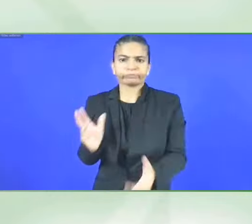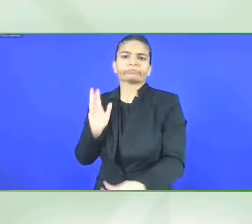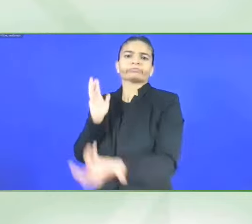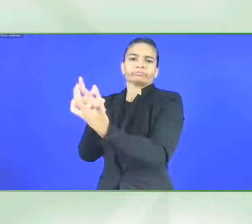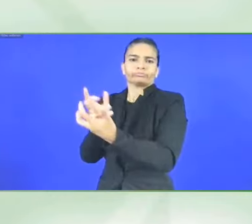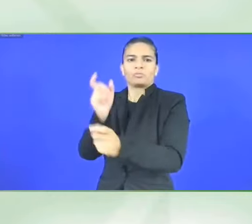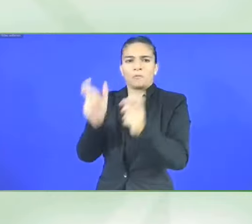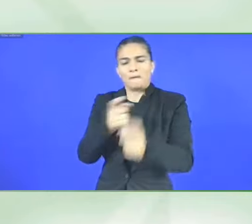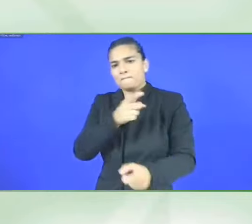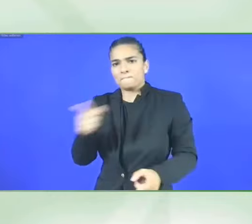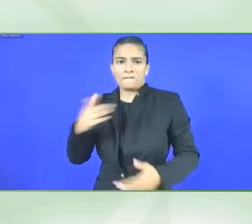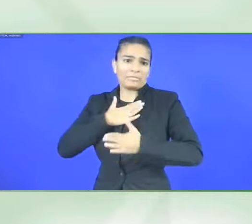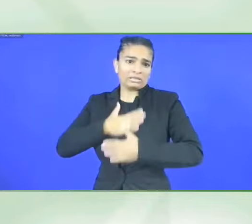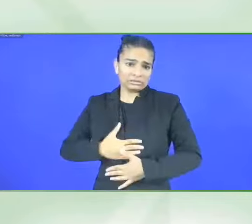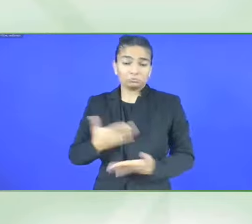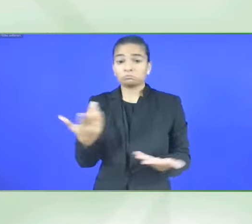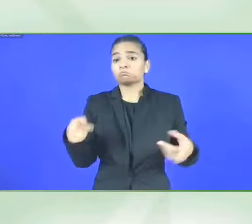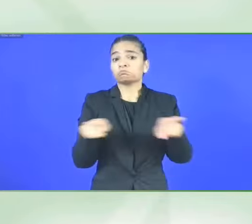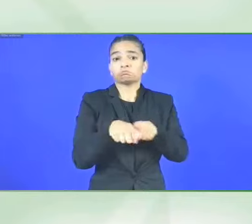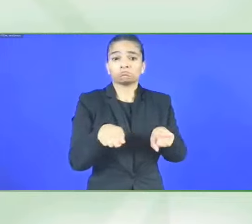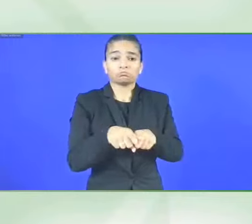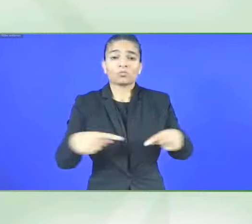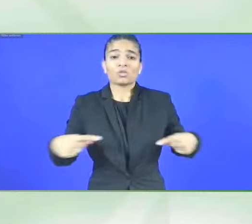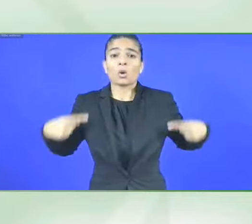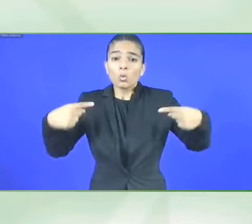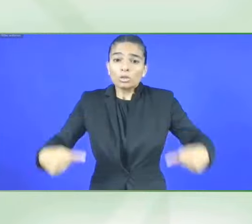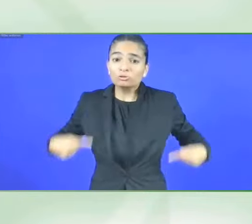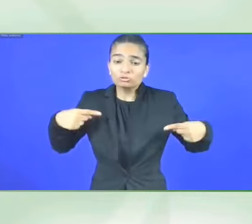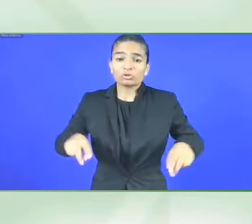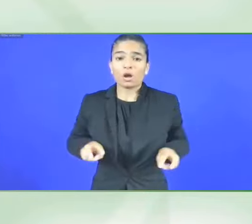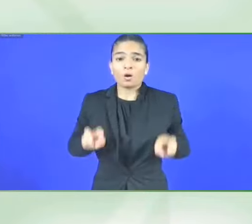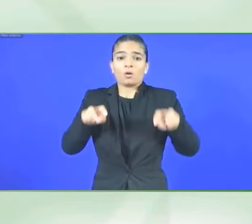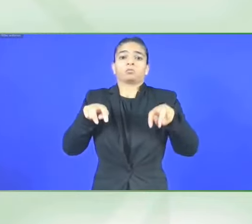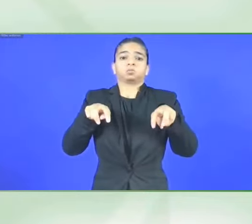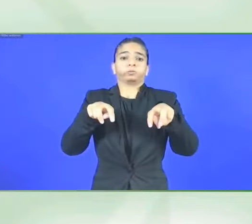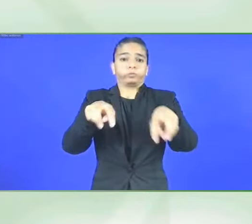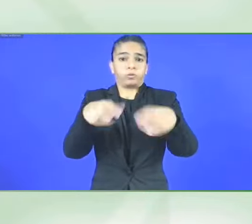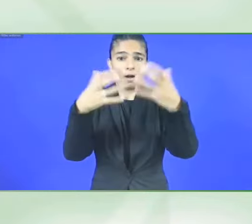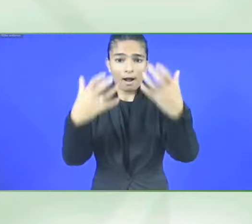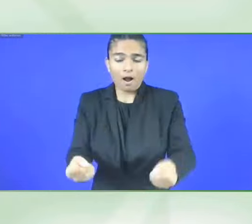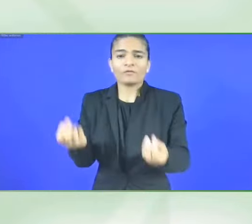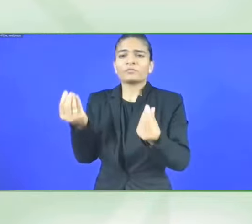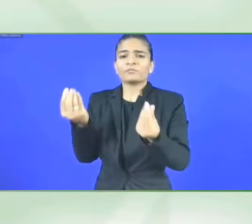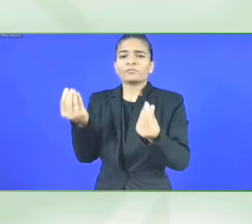enjoy access to cultural materials, and accessible formats.